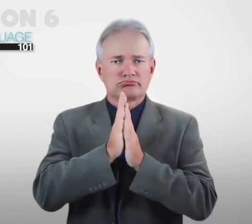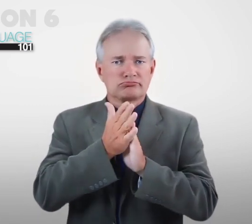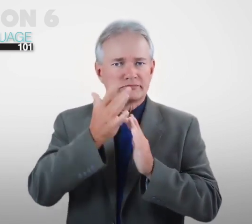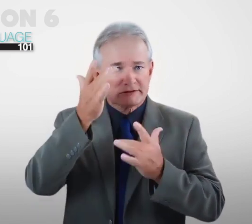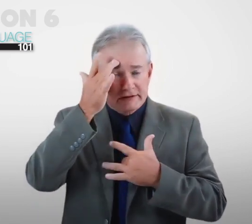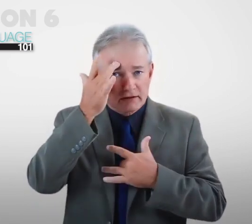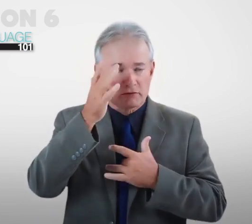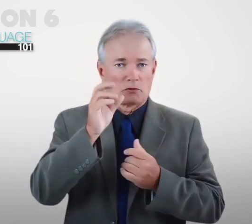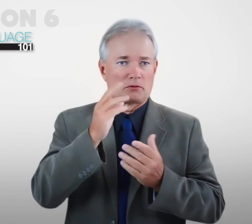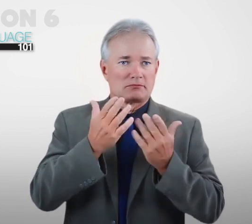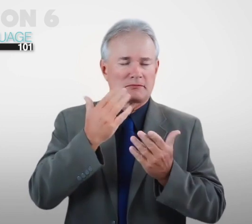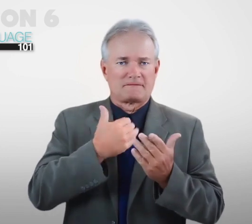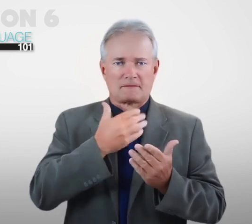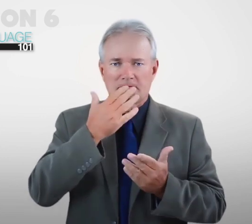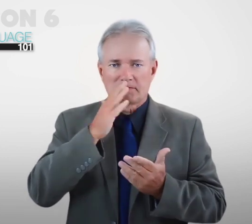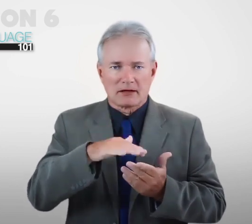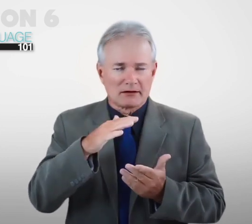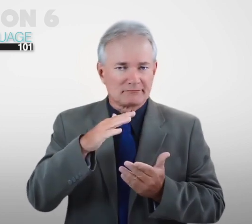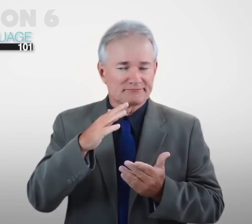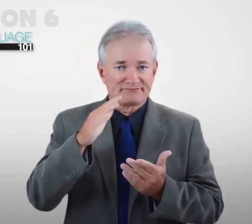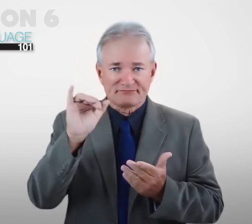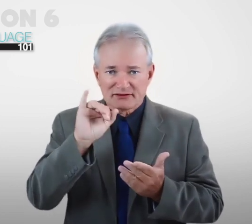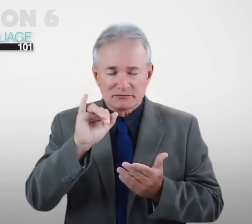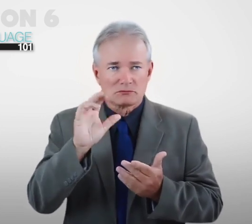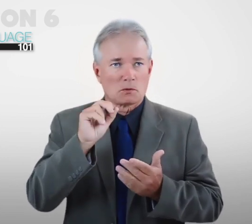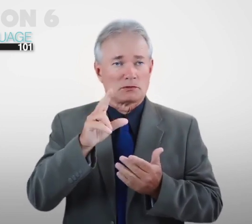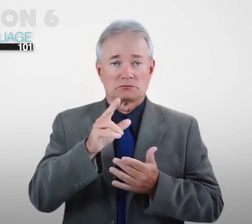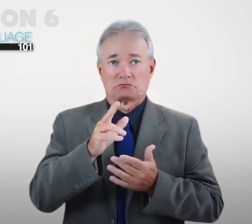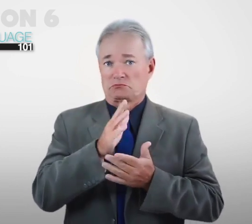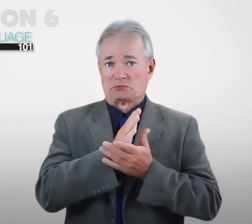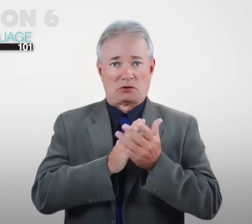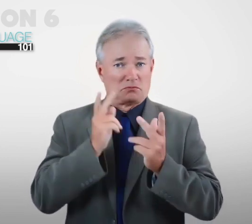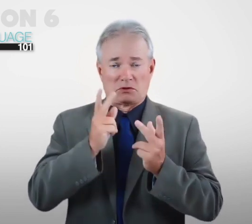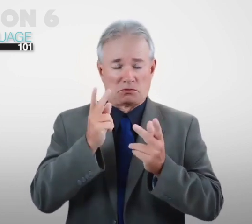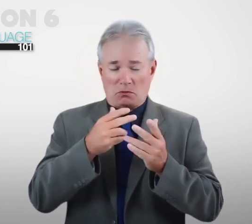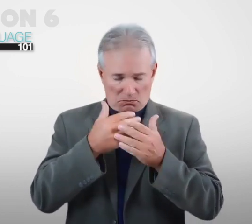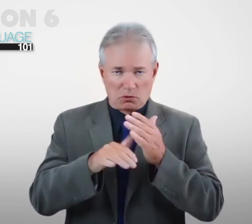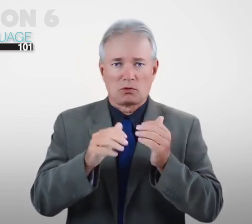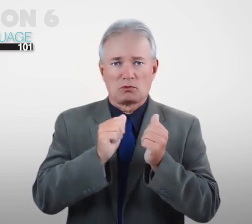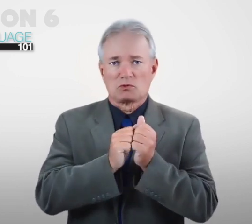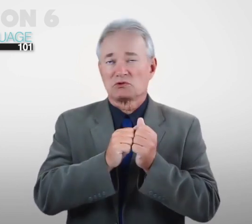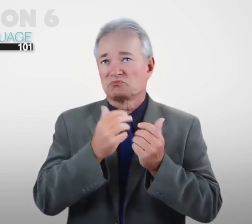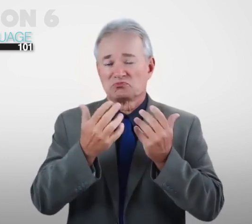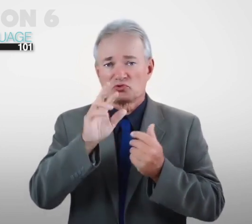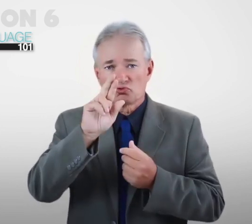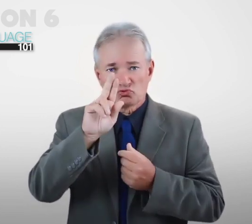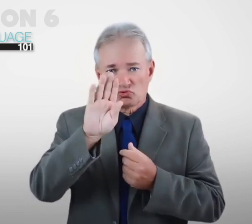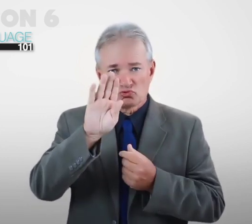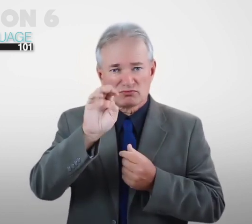and they become deaf, they have an illness, or some people actually were born,